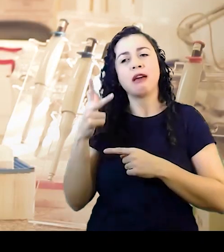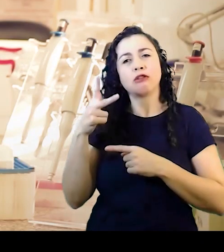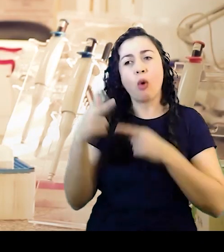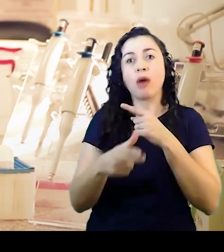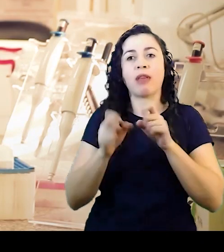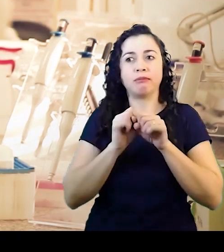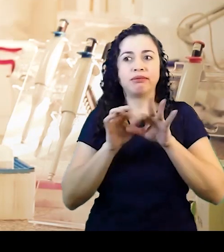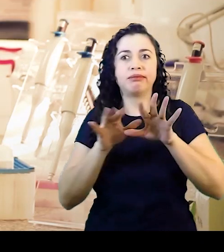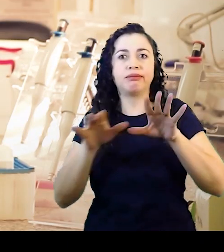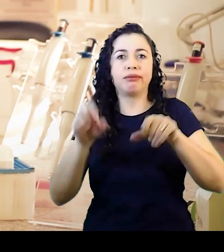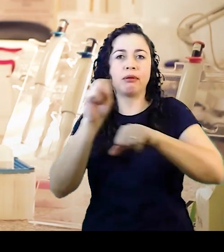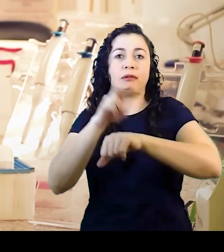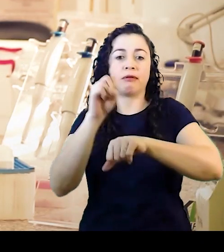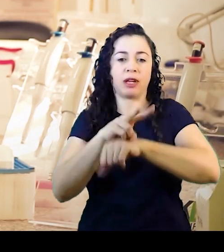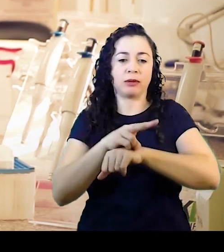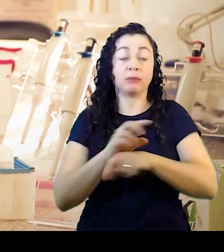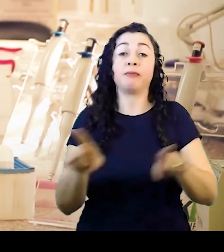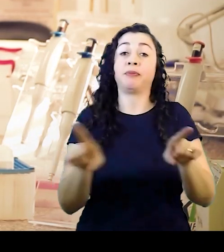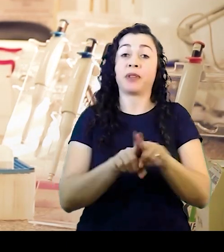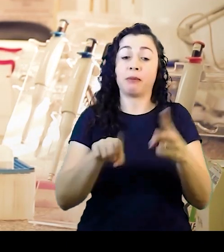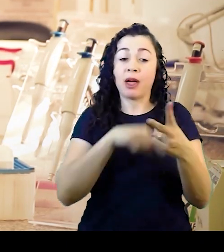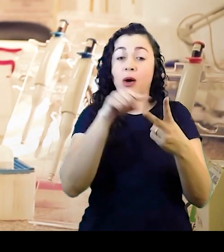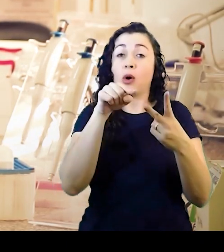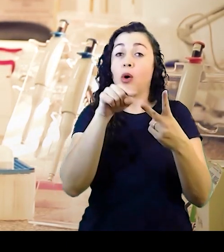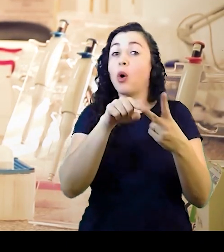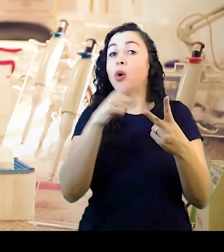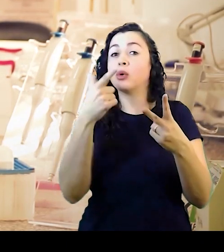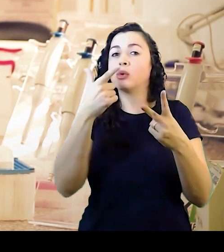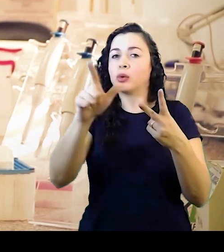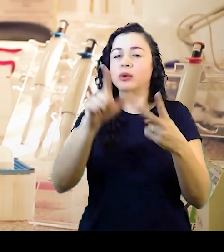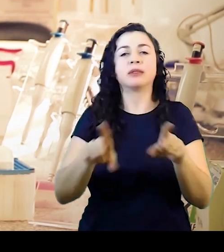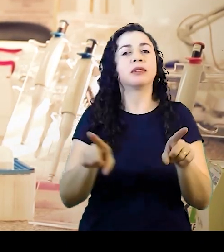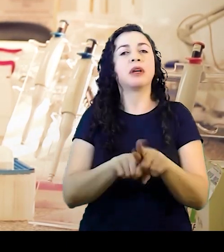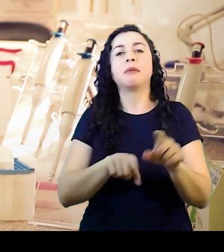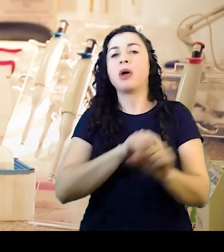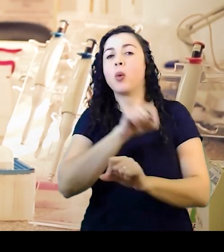Furthermore, this is one branch of the project, another branch of the project is